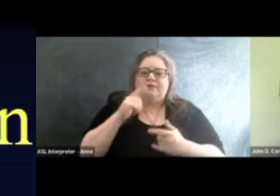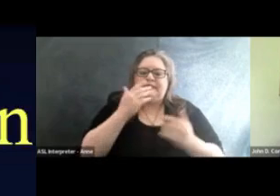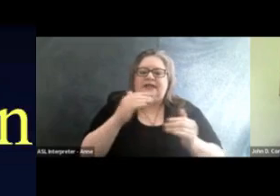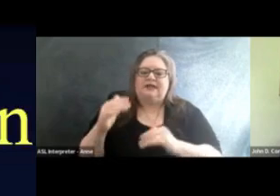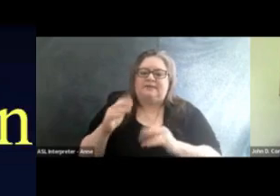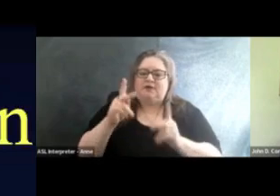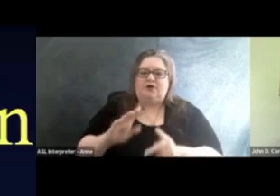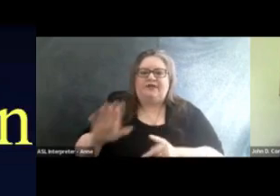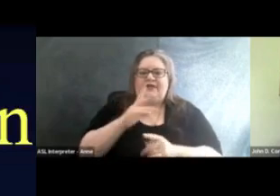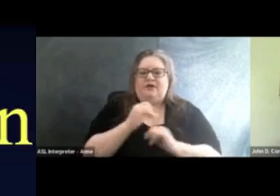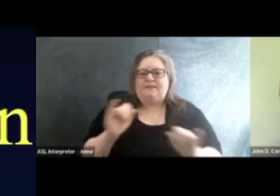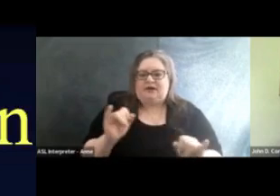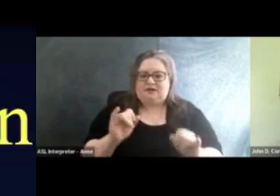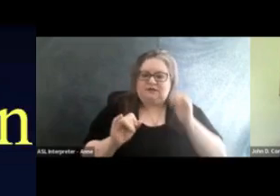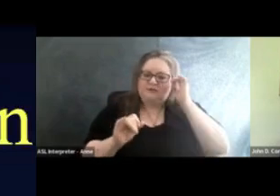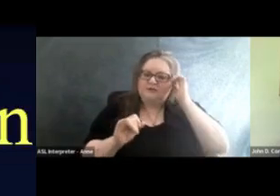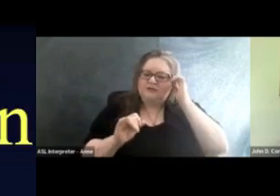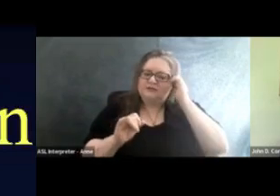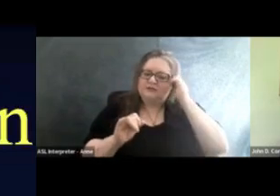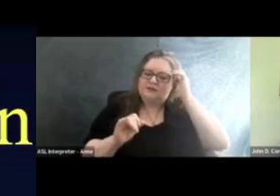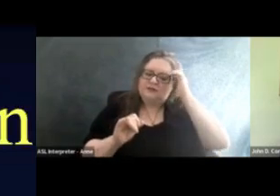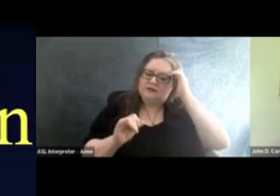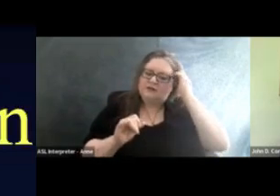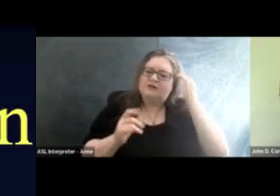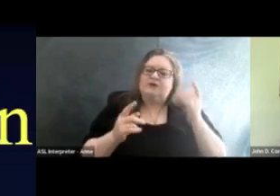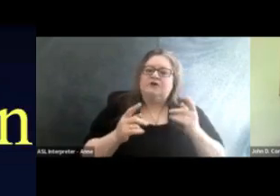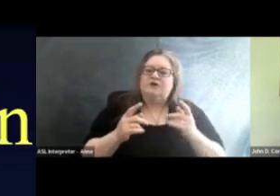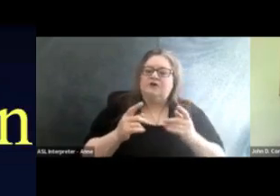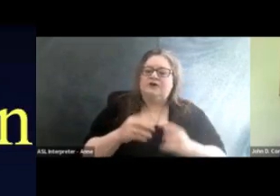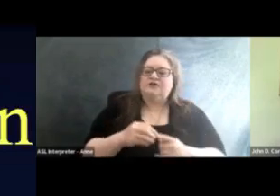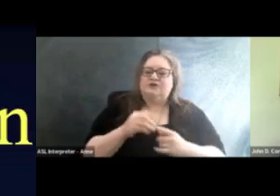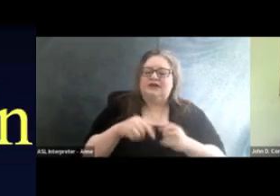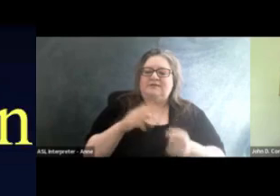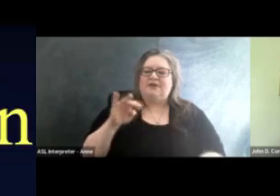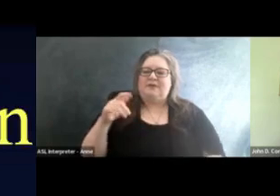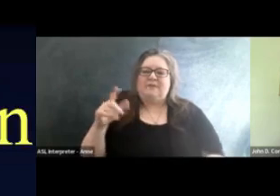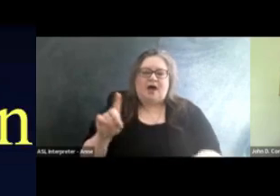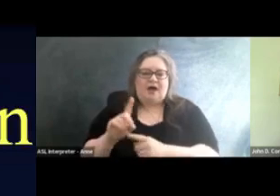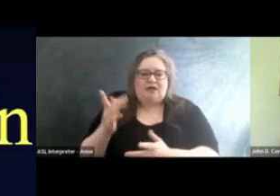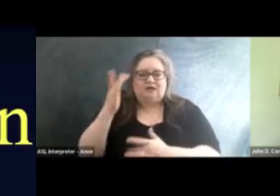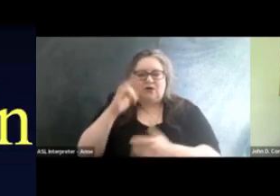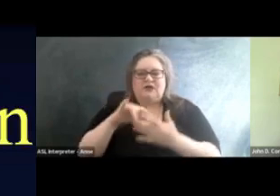independence. But what's unique about the mild neurocognitive disorders is that person remains independent, they remain